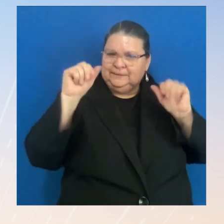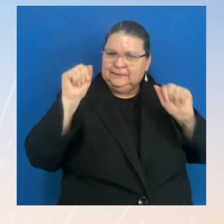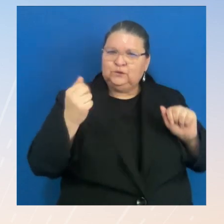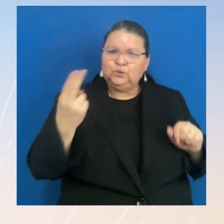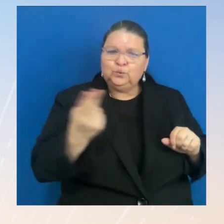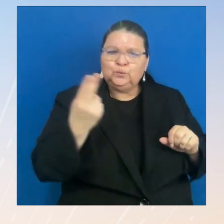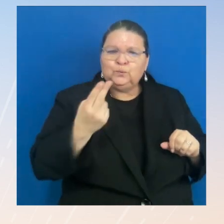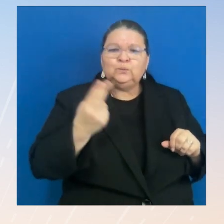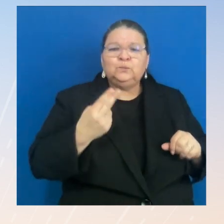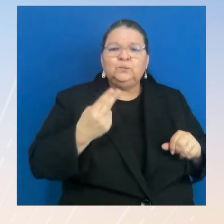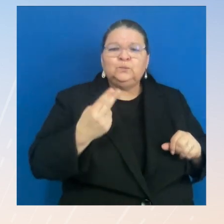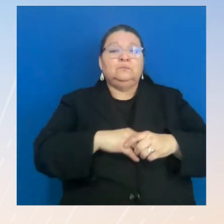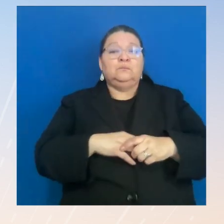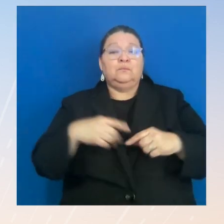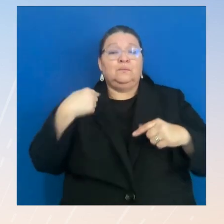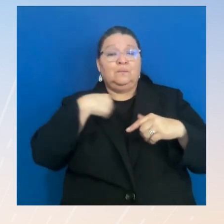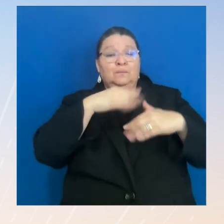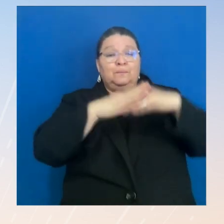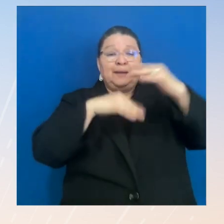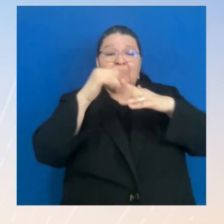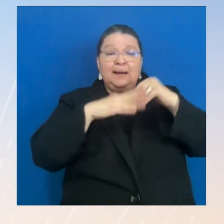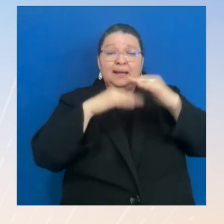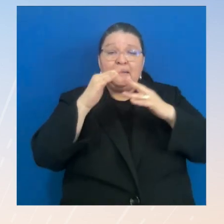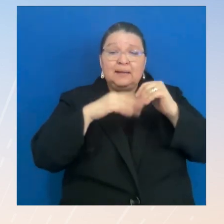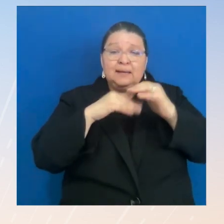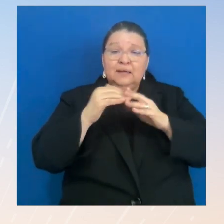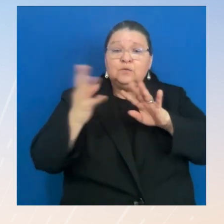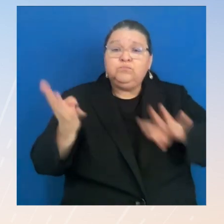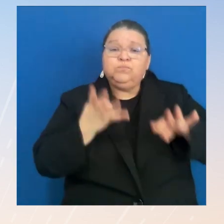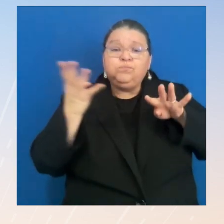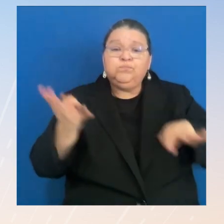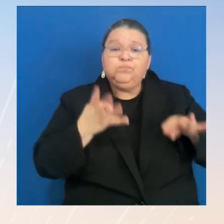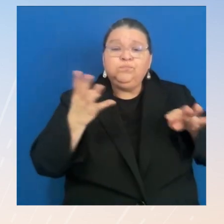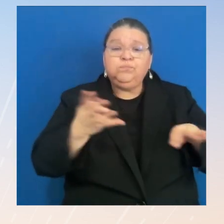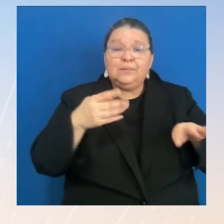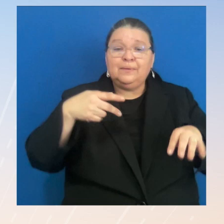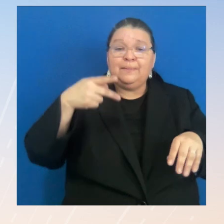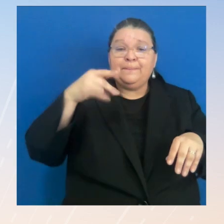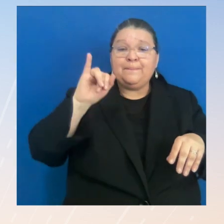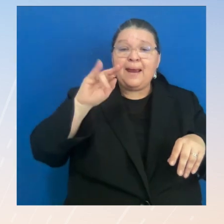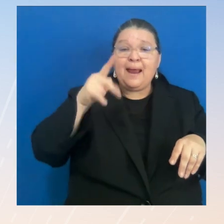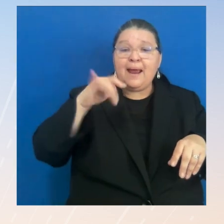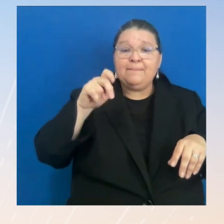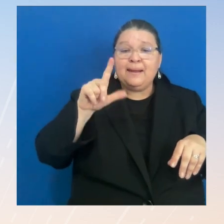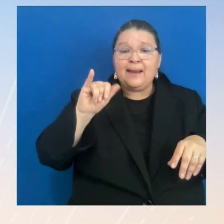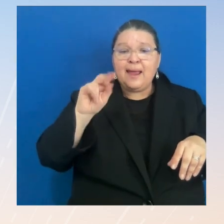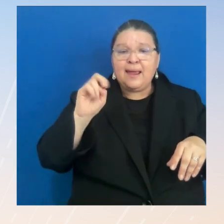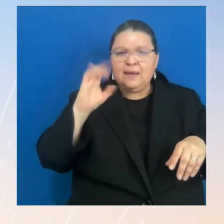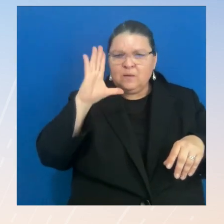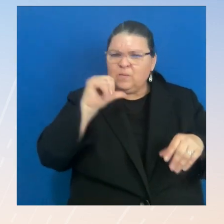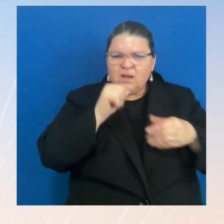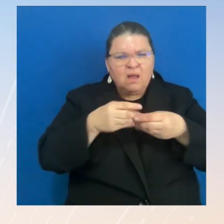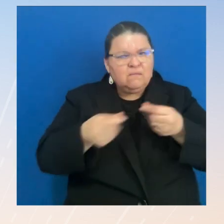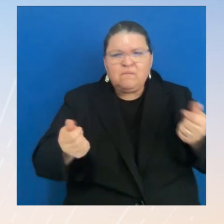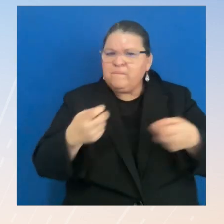for what we're seeing right now is an increase of cost at the gas pump. Go ahead. The Press: Jen, if I could walk you back for a moment